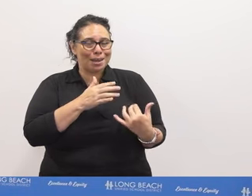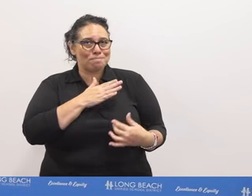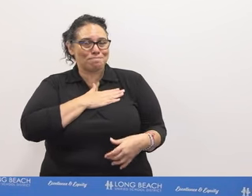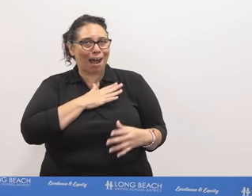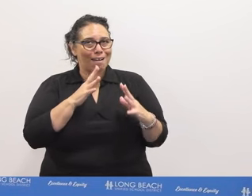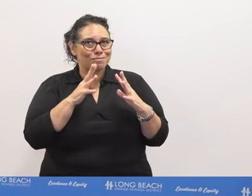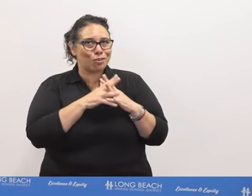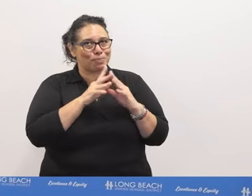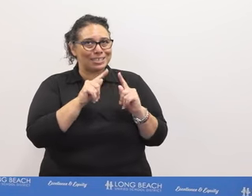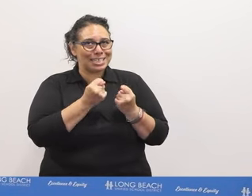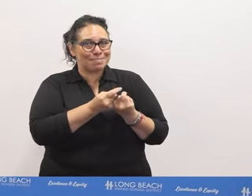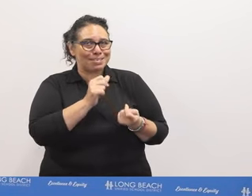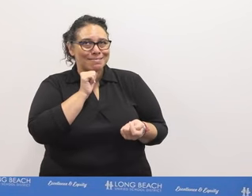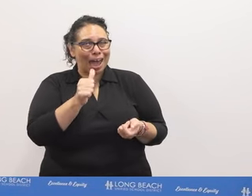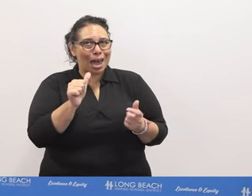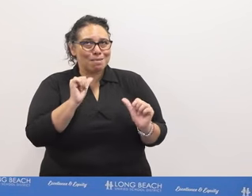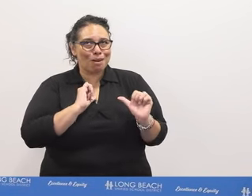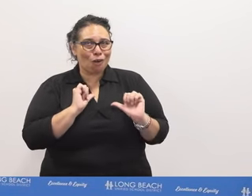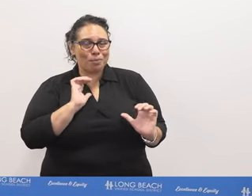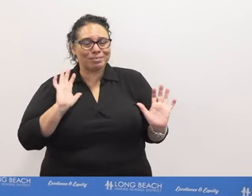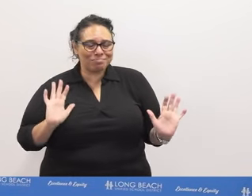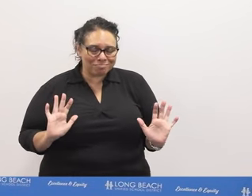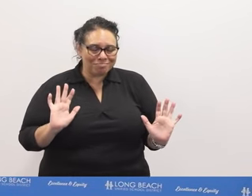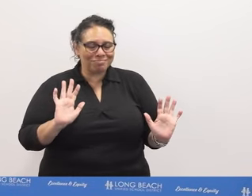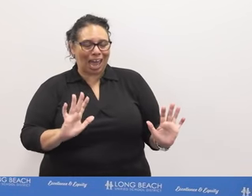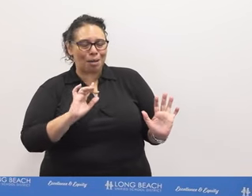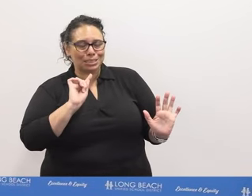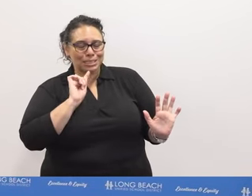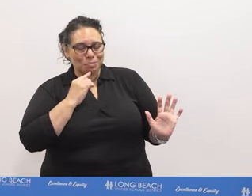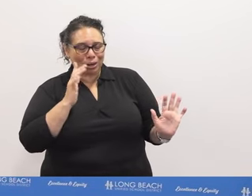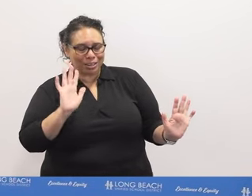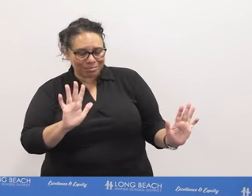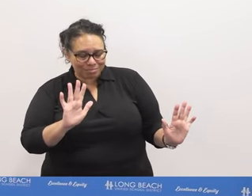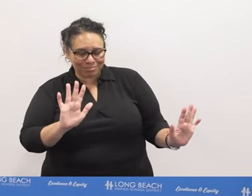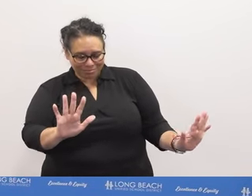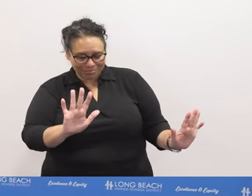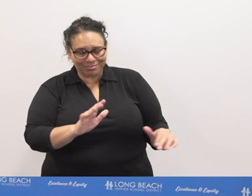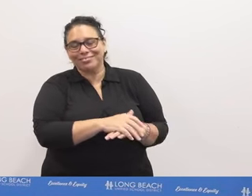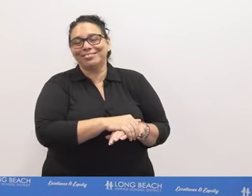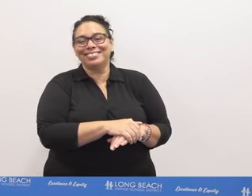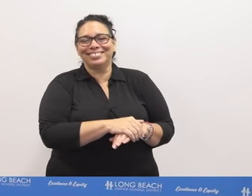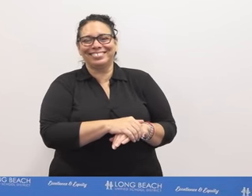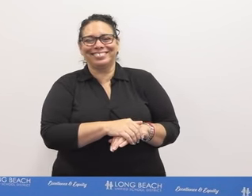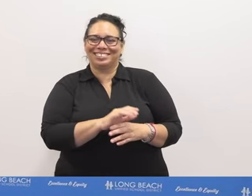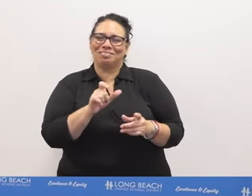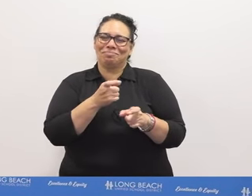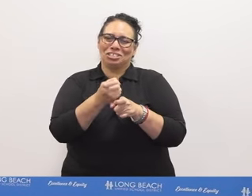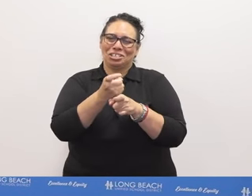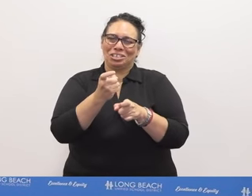and so I'm a little disappointed in watching football, still, go Chargers, right.